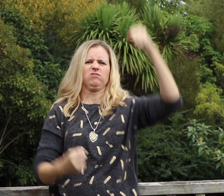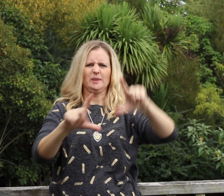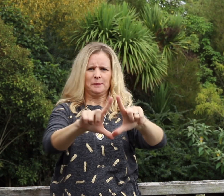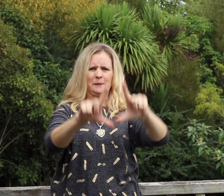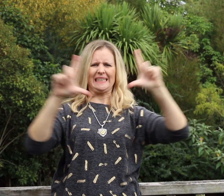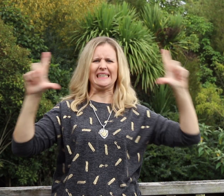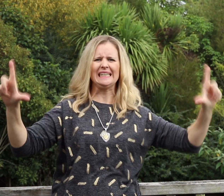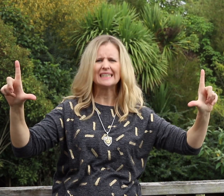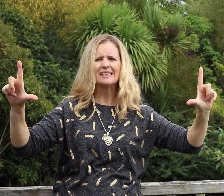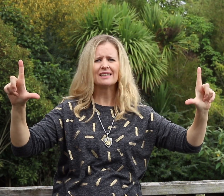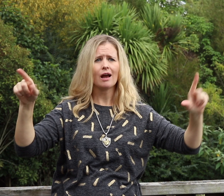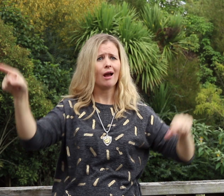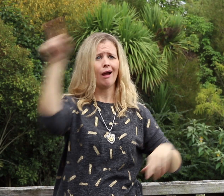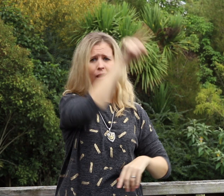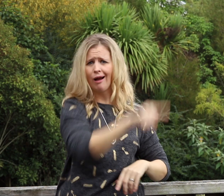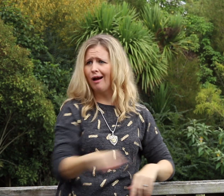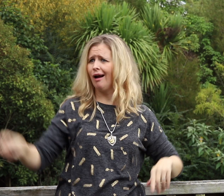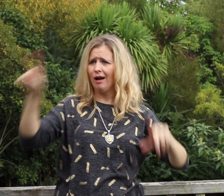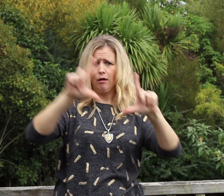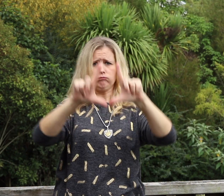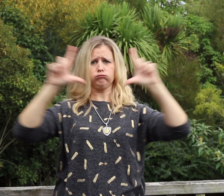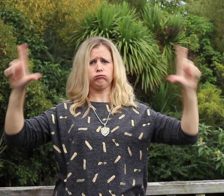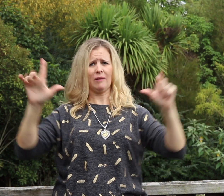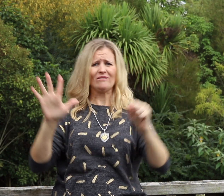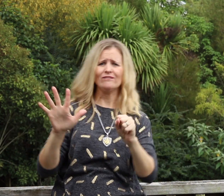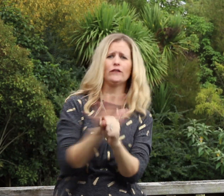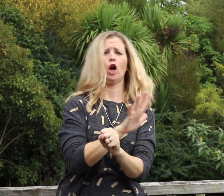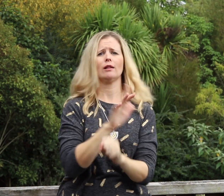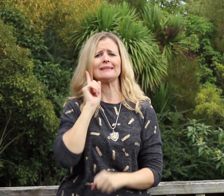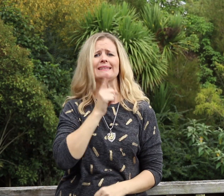for the screen-box to be scaled into a whole size of the TV